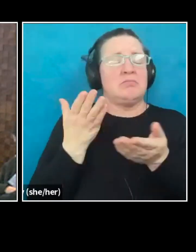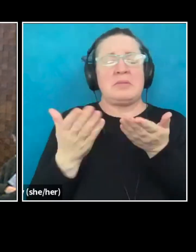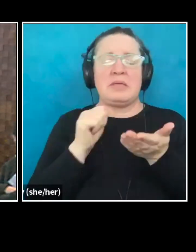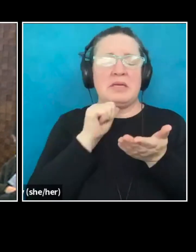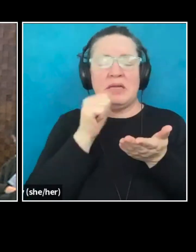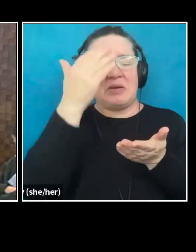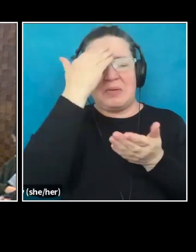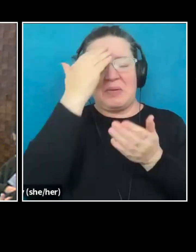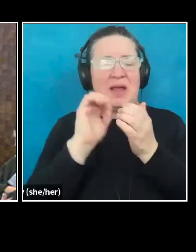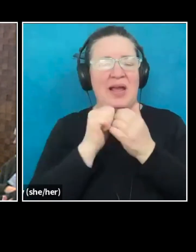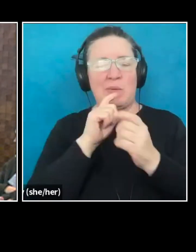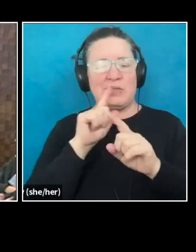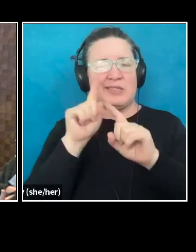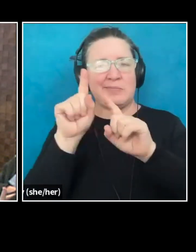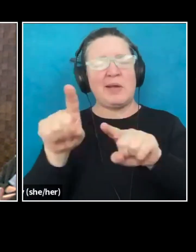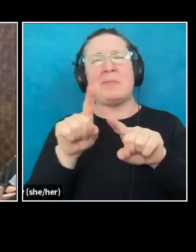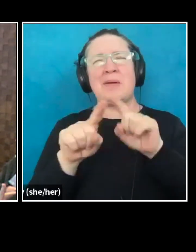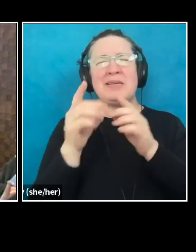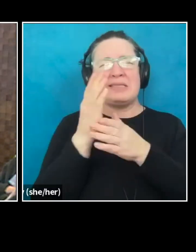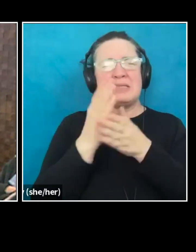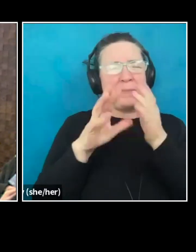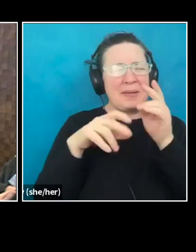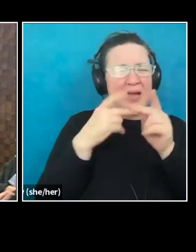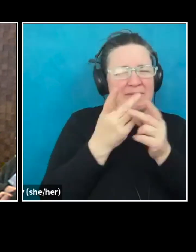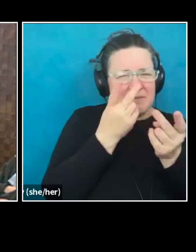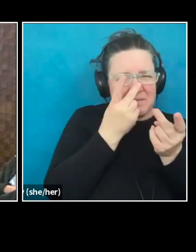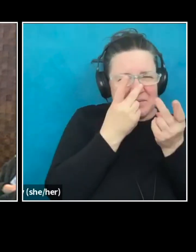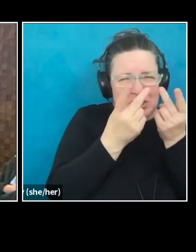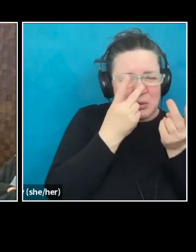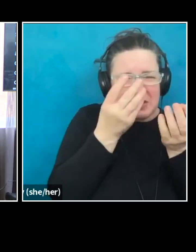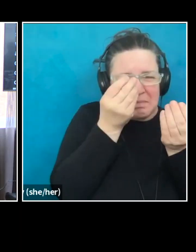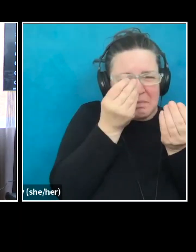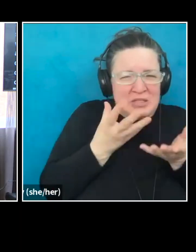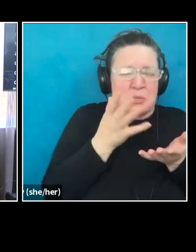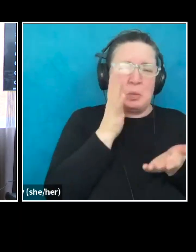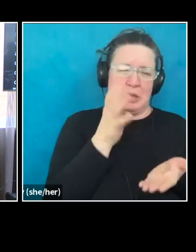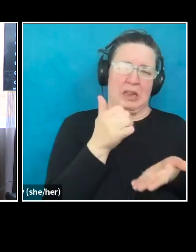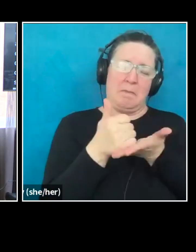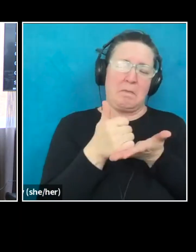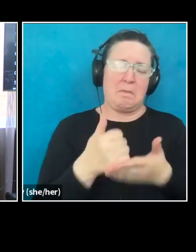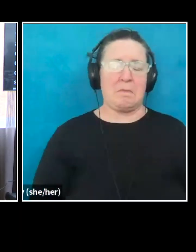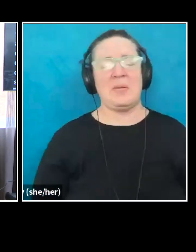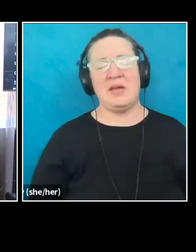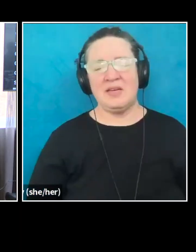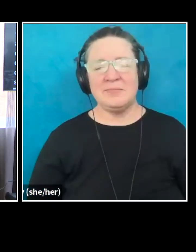on that cue on that question or something might be helpful as well. Agreed. So so I think in general